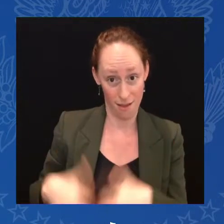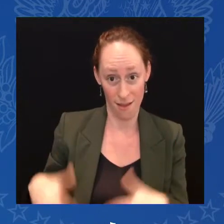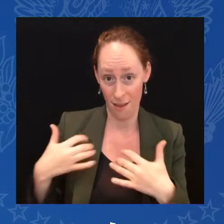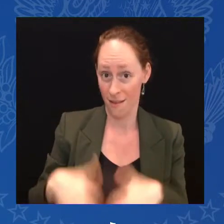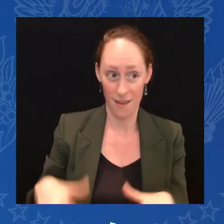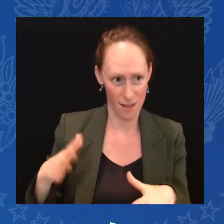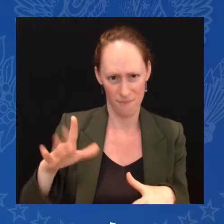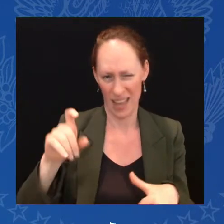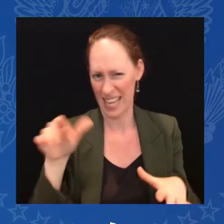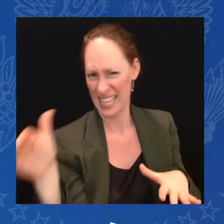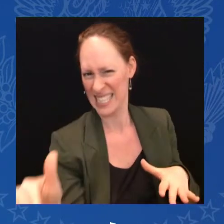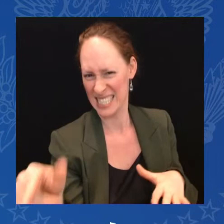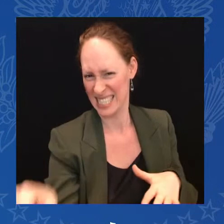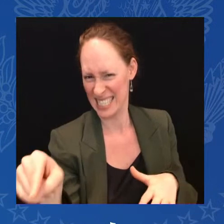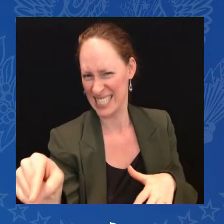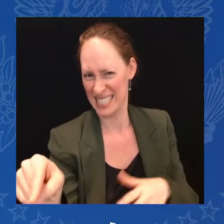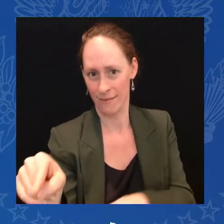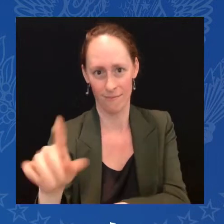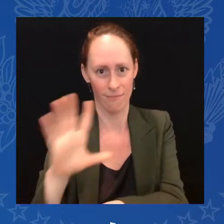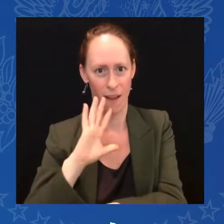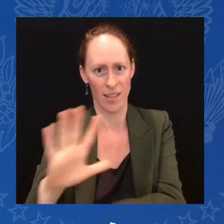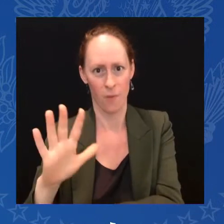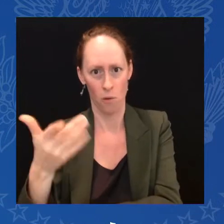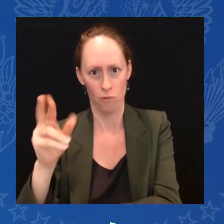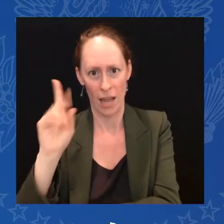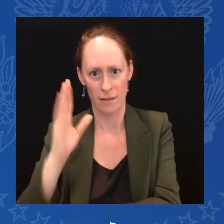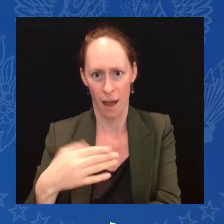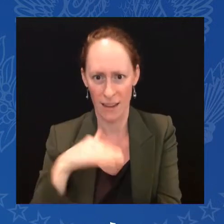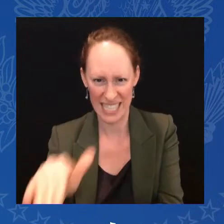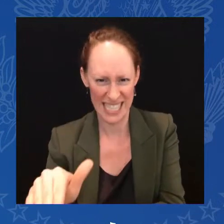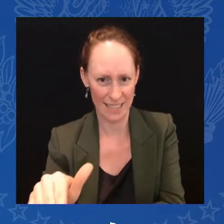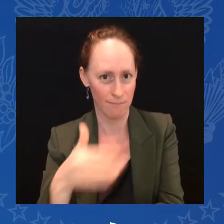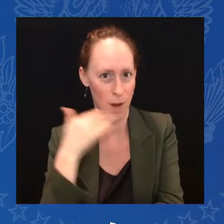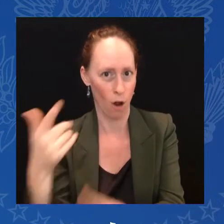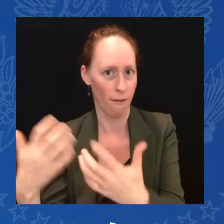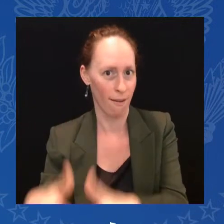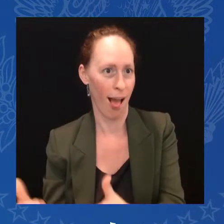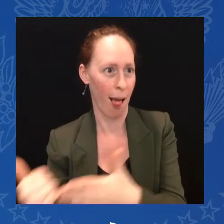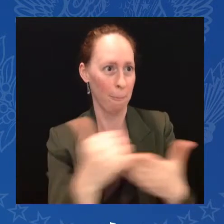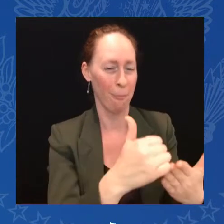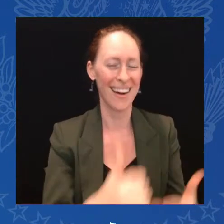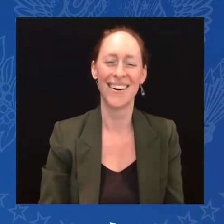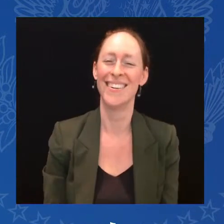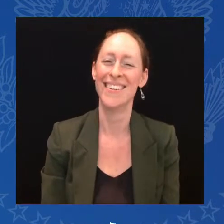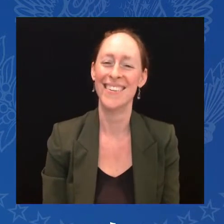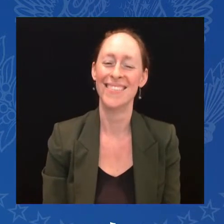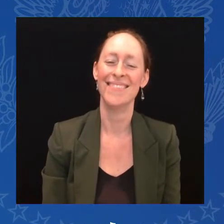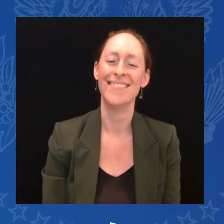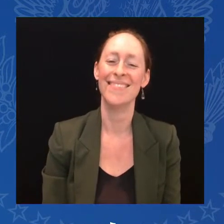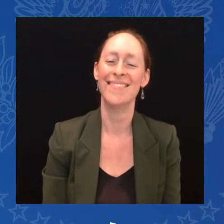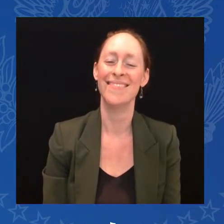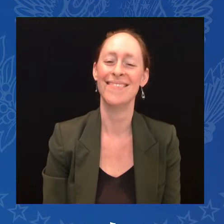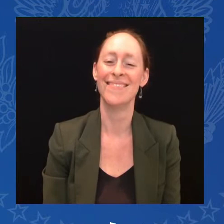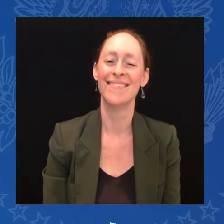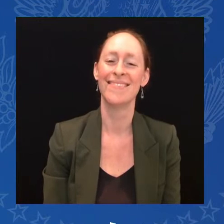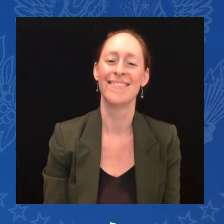And, folks, also, I want to thank Leader Jeffries. He's -- the reason I like him so much --